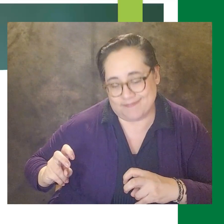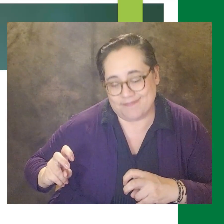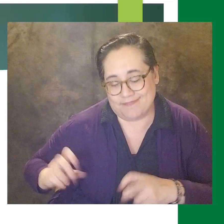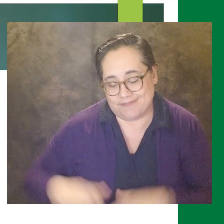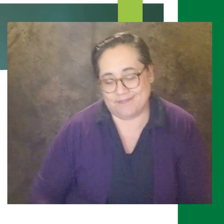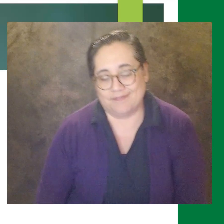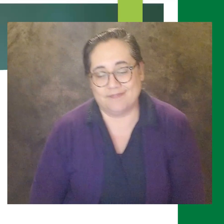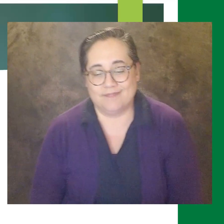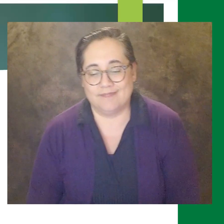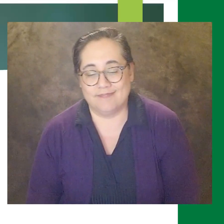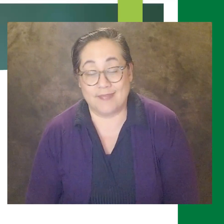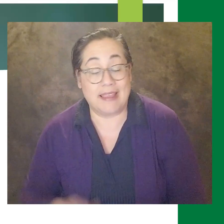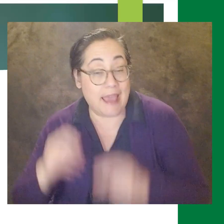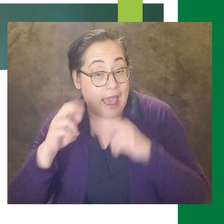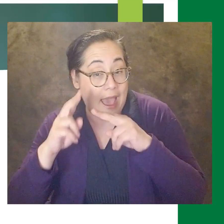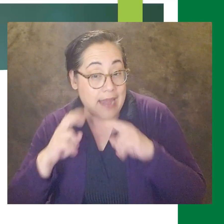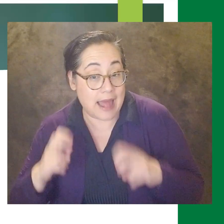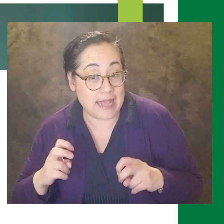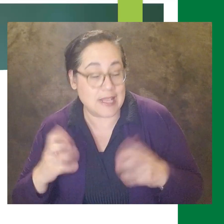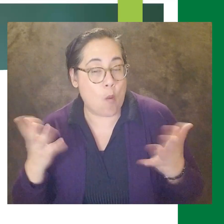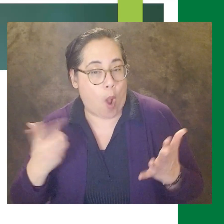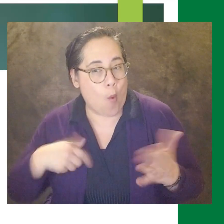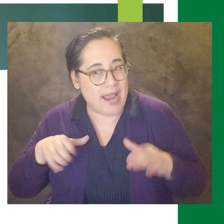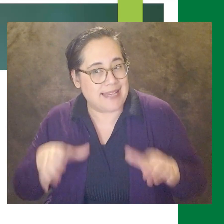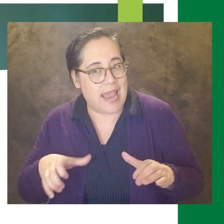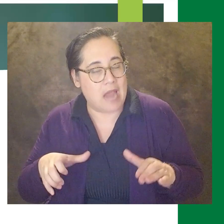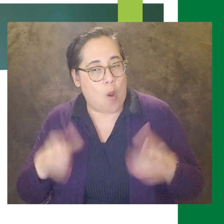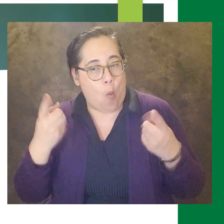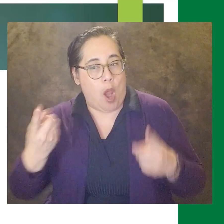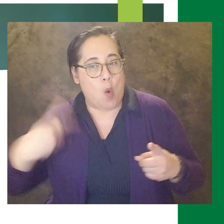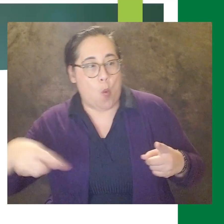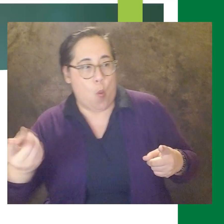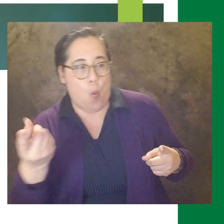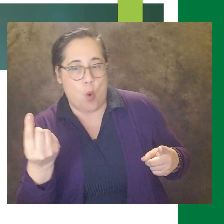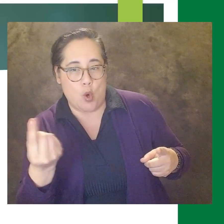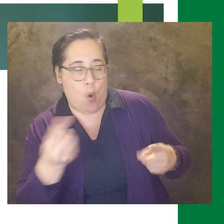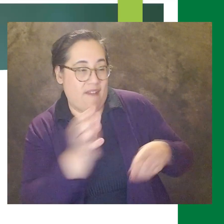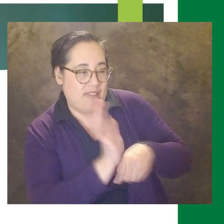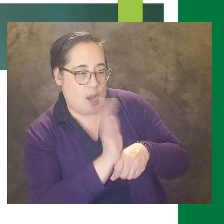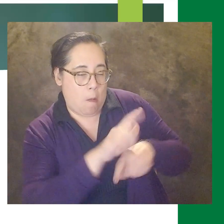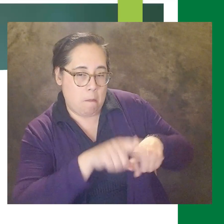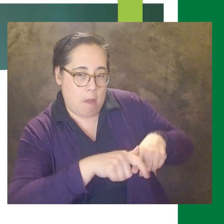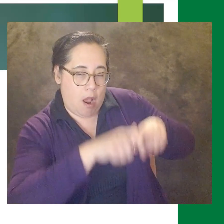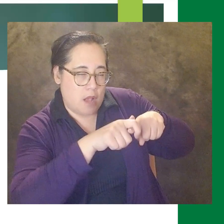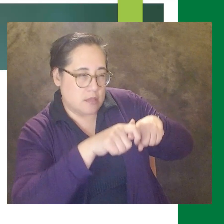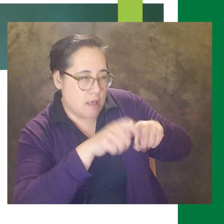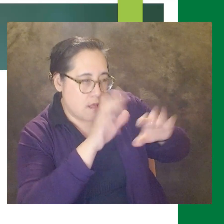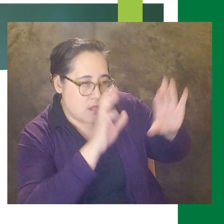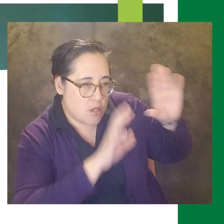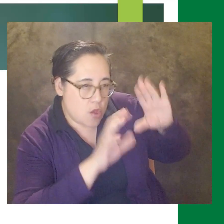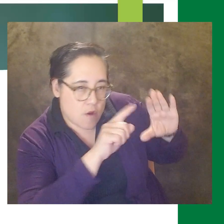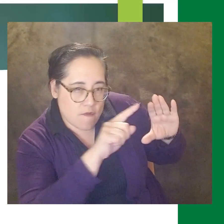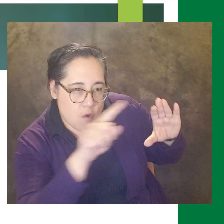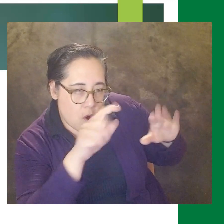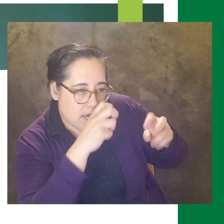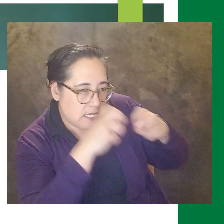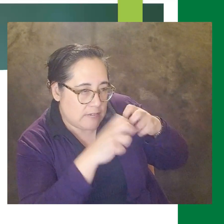Analysis is what we did when we paused the videos and ... looked for difficult words, words that were a challenge ...